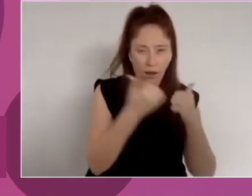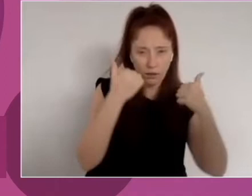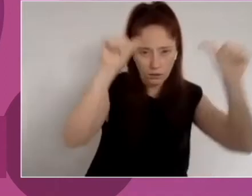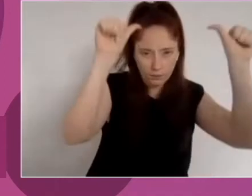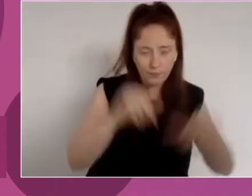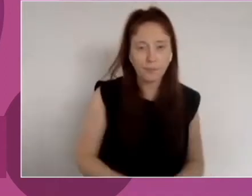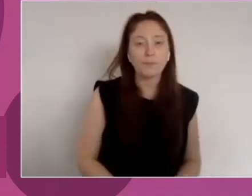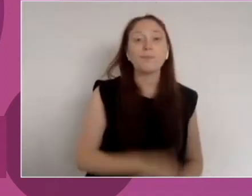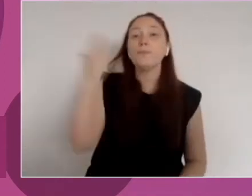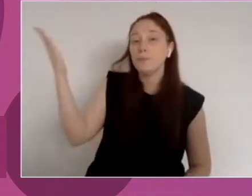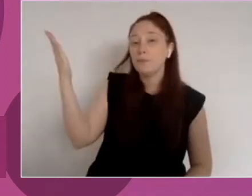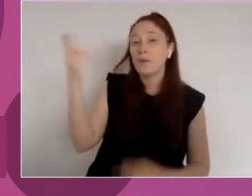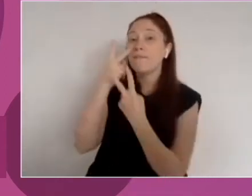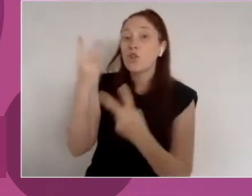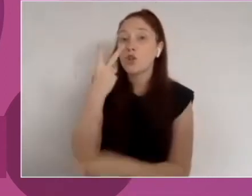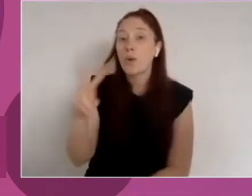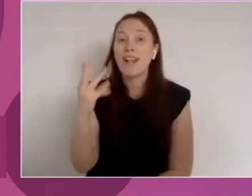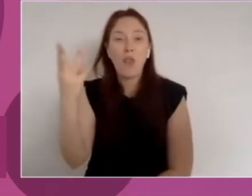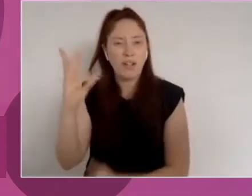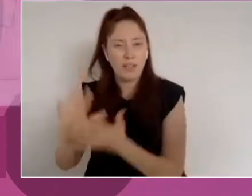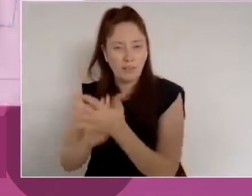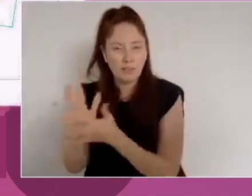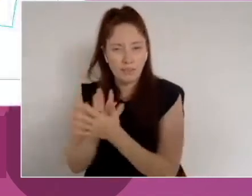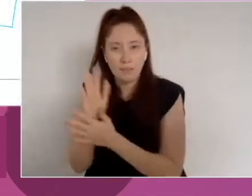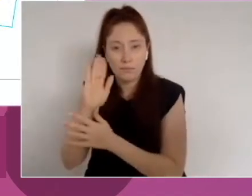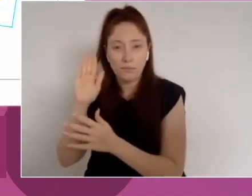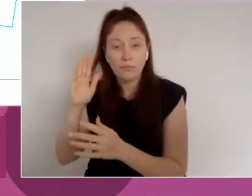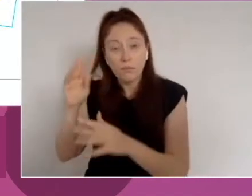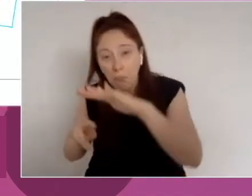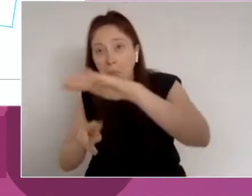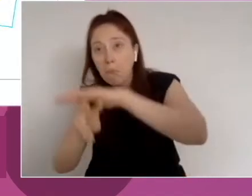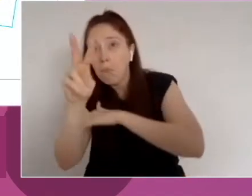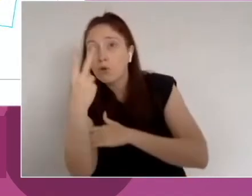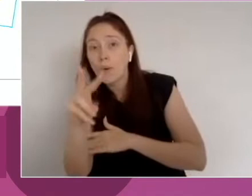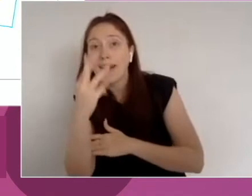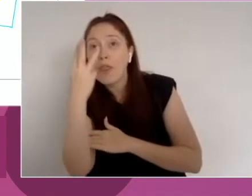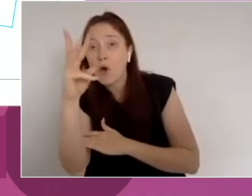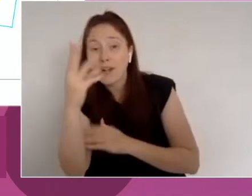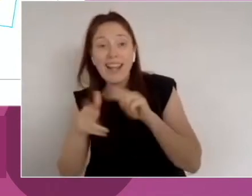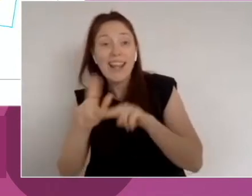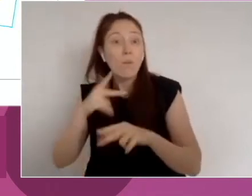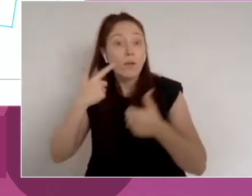Vision 2030 is what does it look like if we actually get it right. So if we go down the